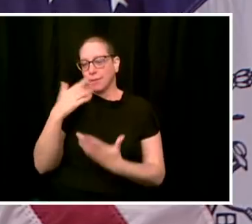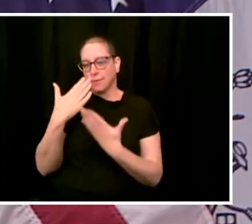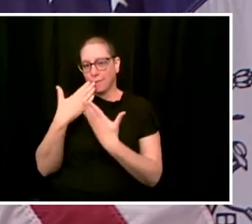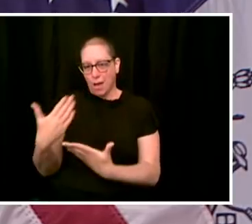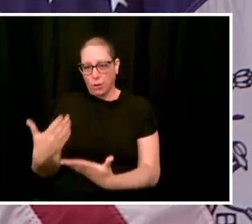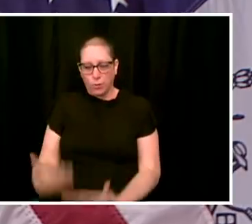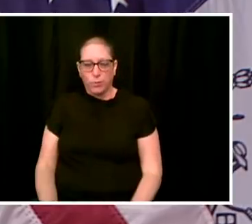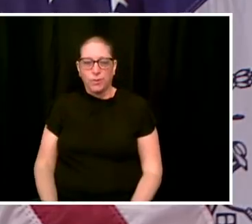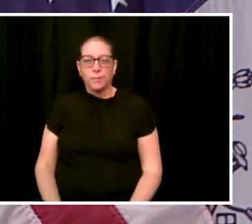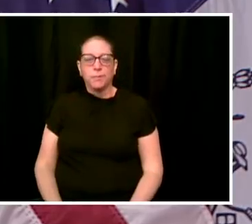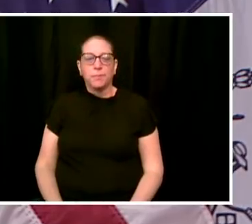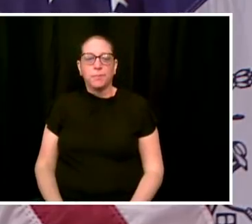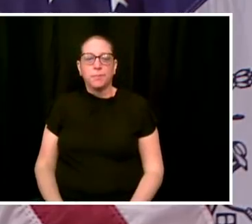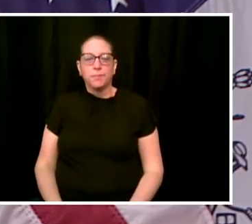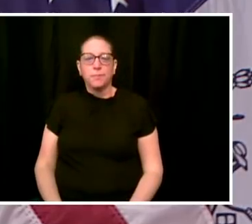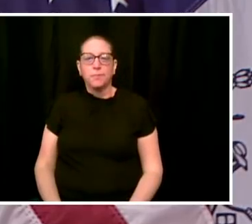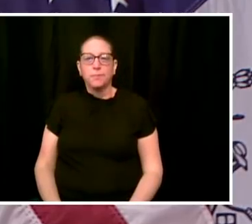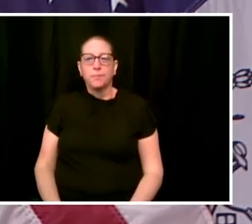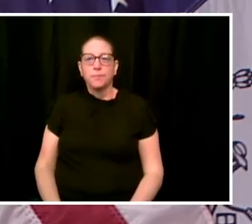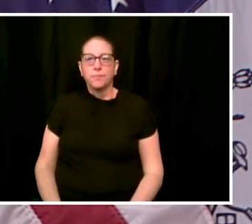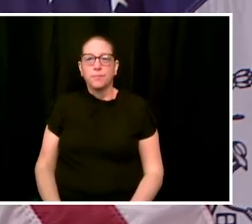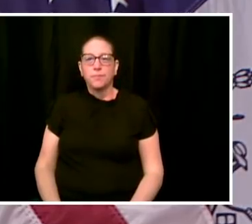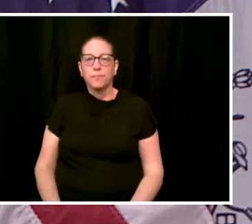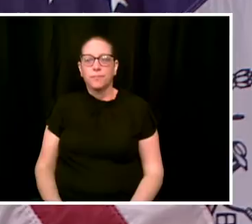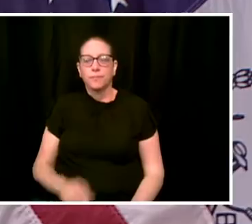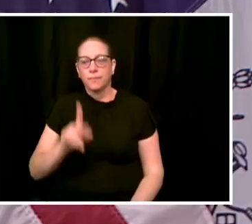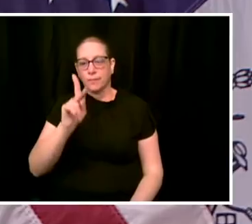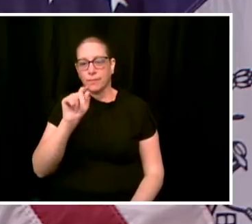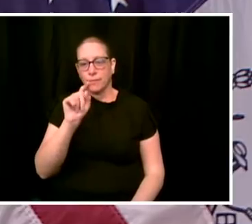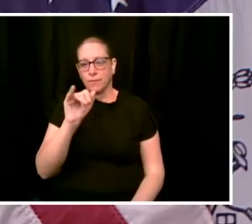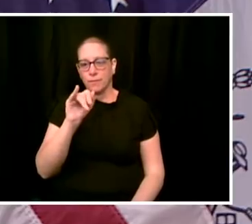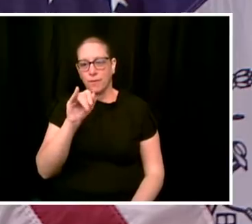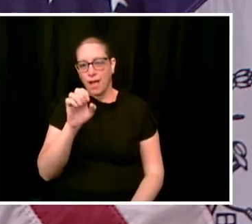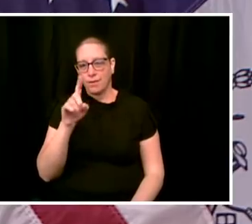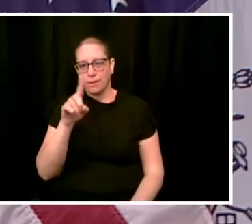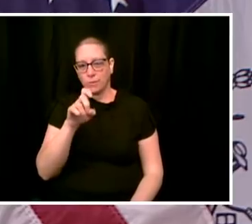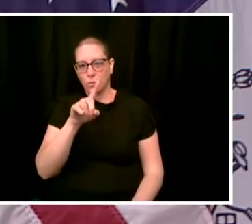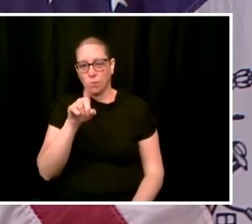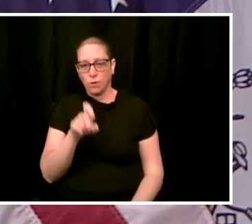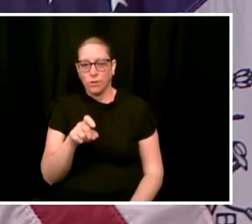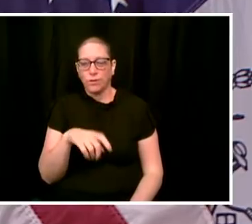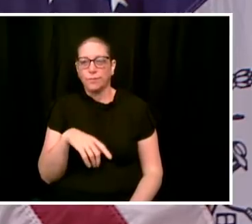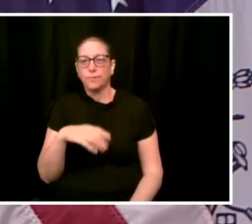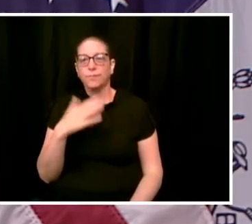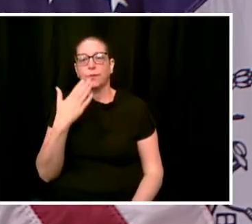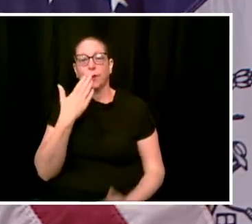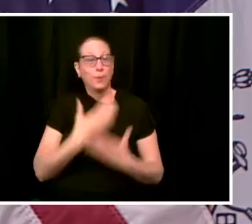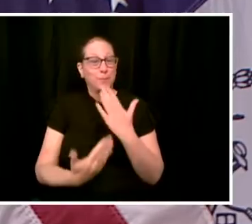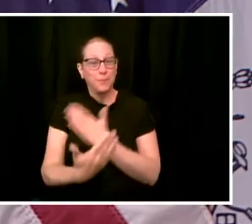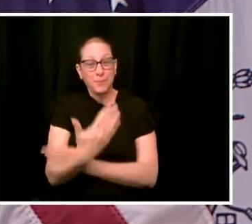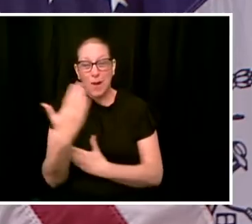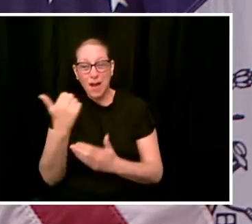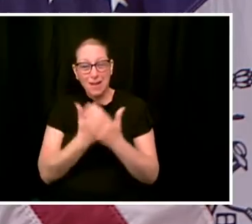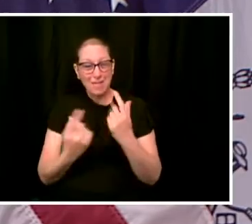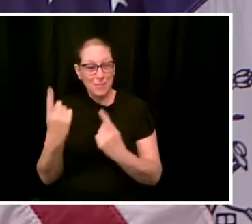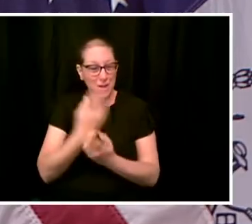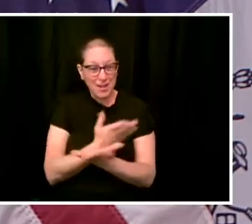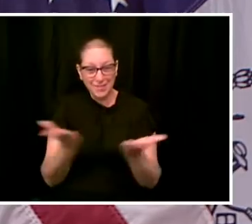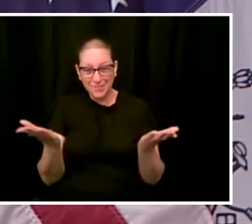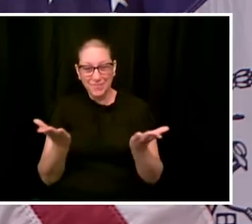TREATMENT . THANK YOU, DOCTOR. NEXT WEA HVE KATI EFROM THE "WALL STREET JOURNAL." GOOD MORNING,